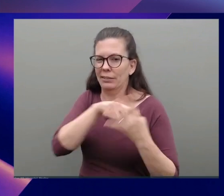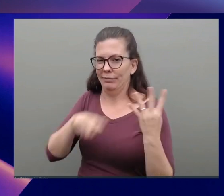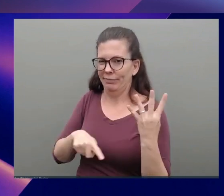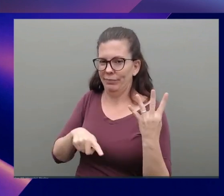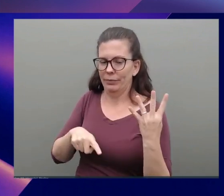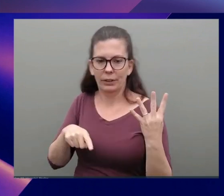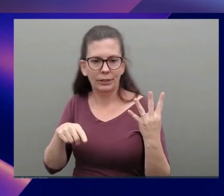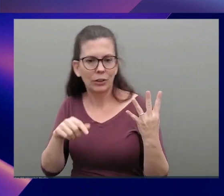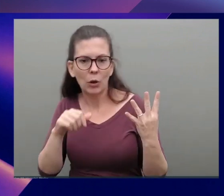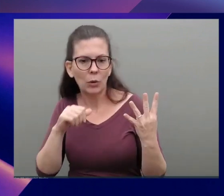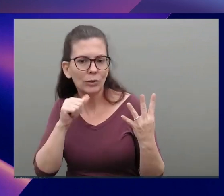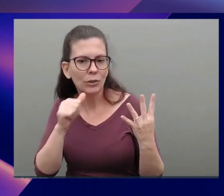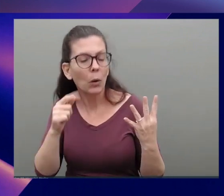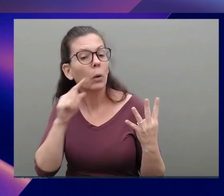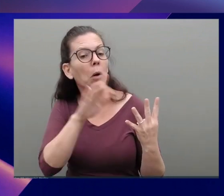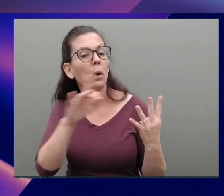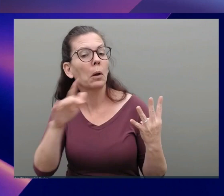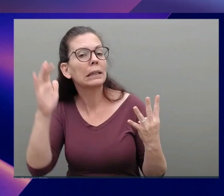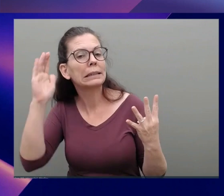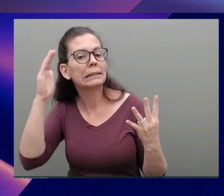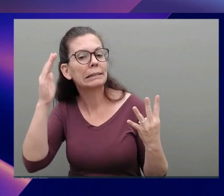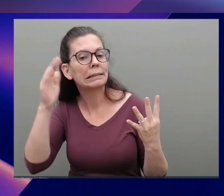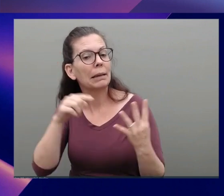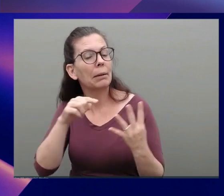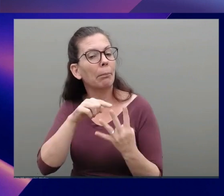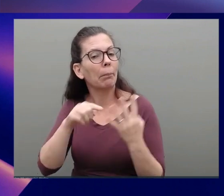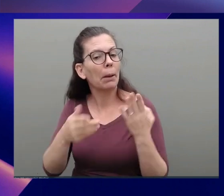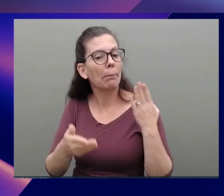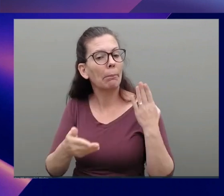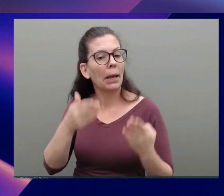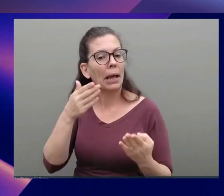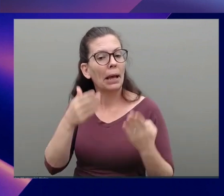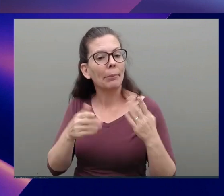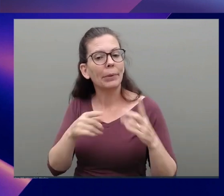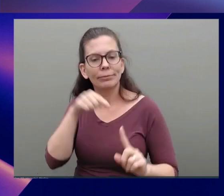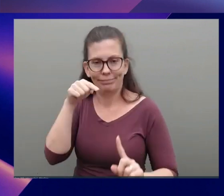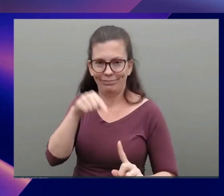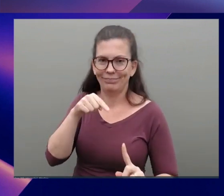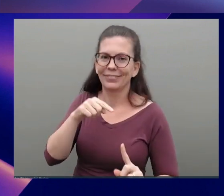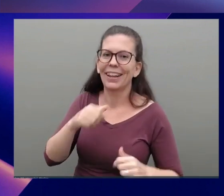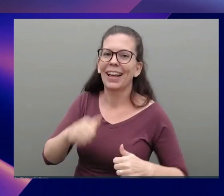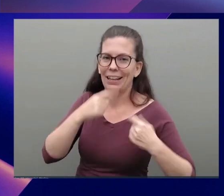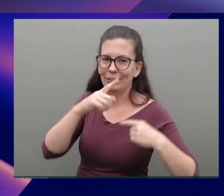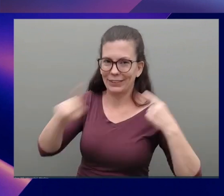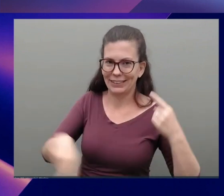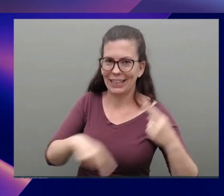it seems like Raf is gonna generate maybe and gravitate toward lifecycle configuration. Yeah, yeah. - Okay.